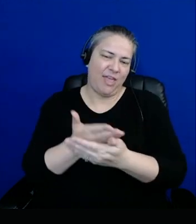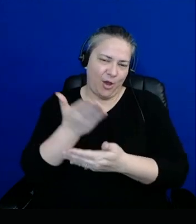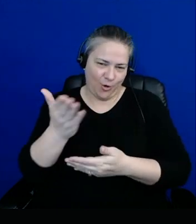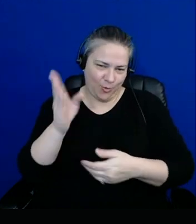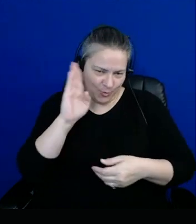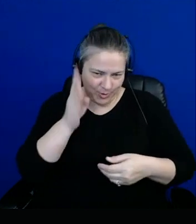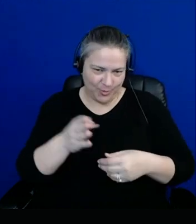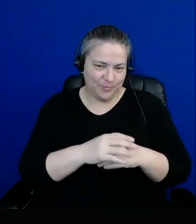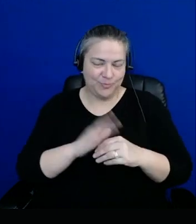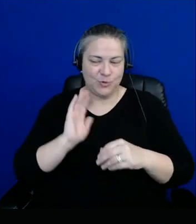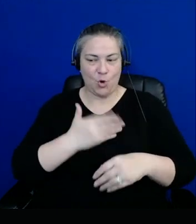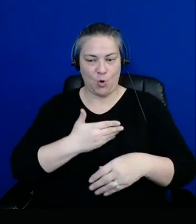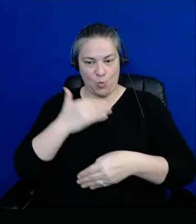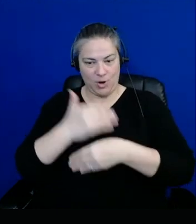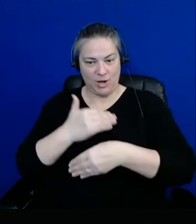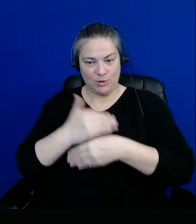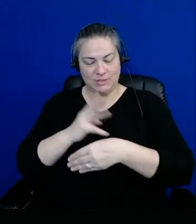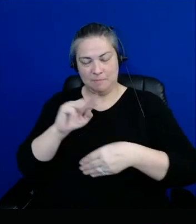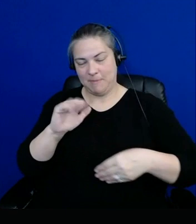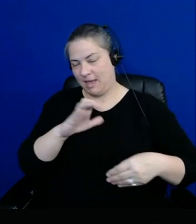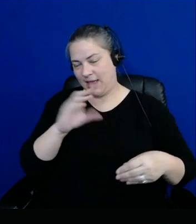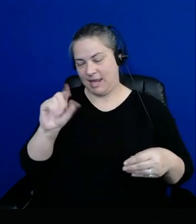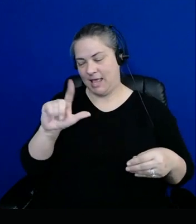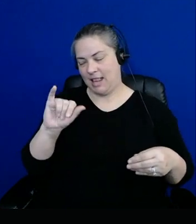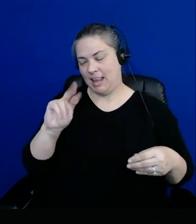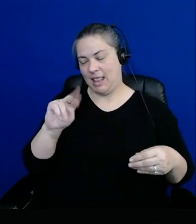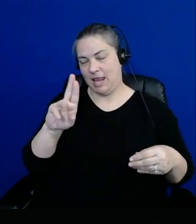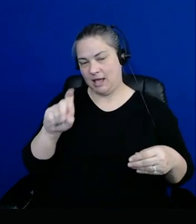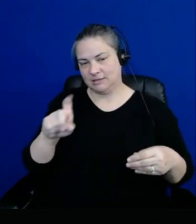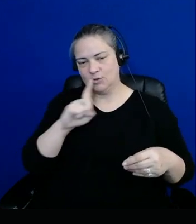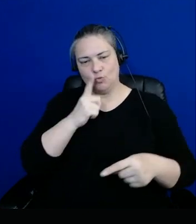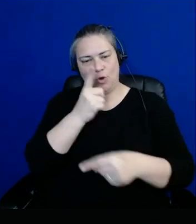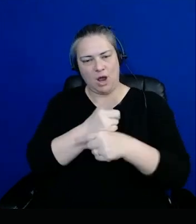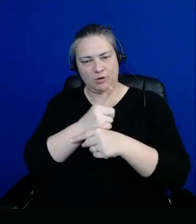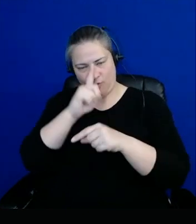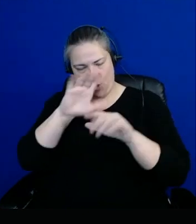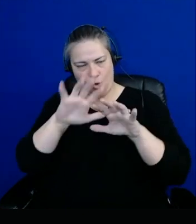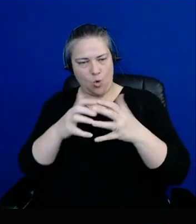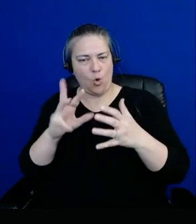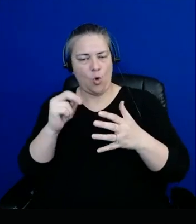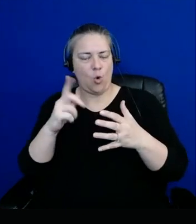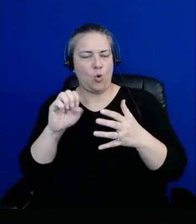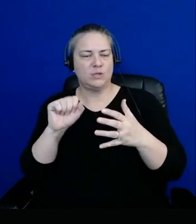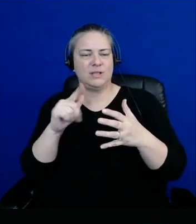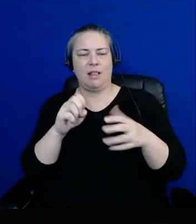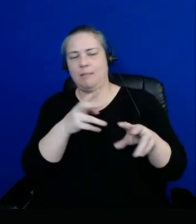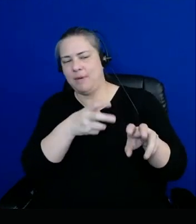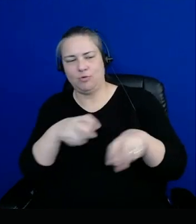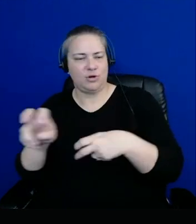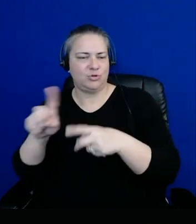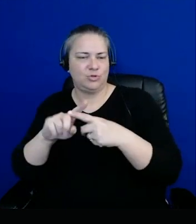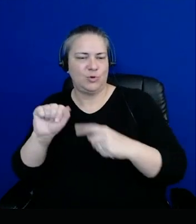Our Windows, Mac and Linux systems are ripe for wholesale migration to Azure.